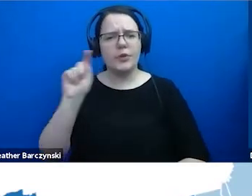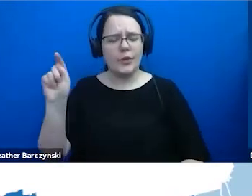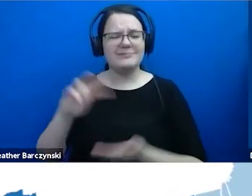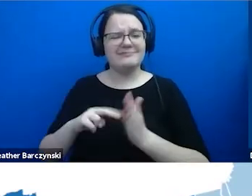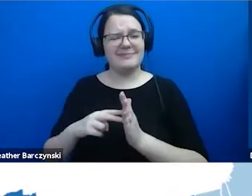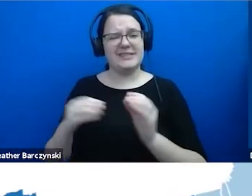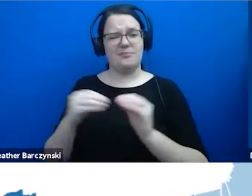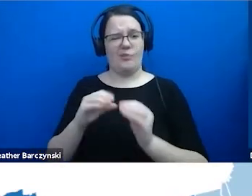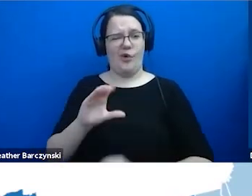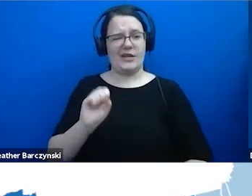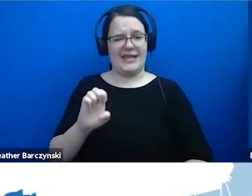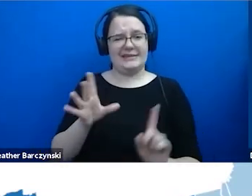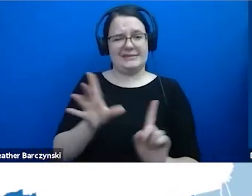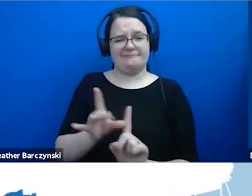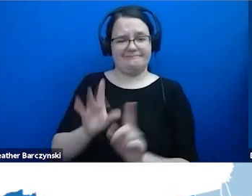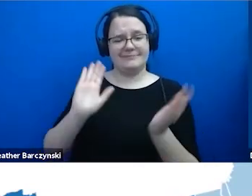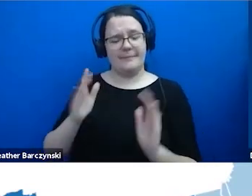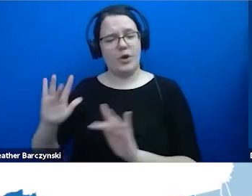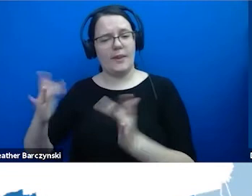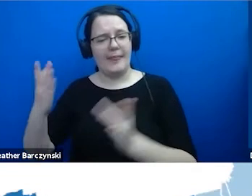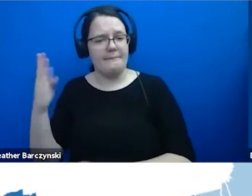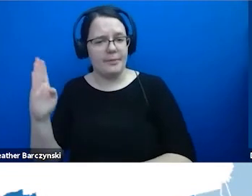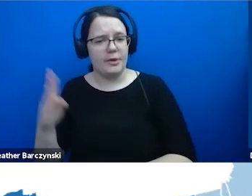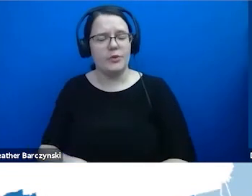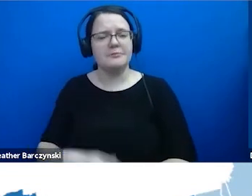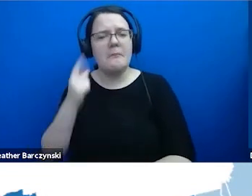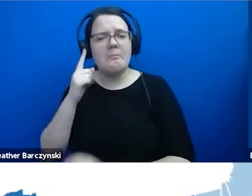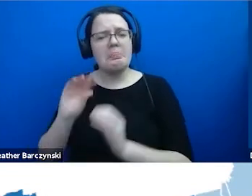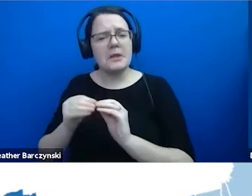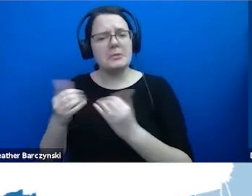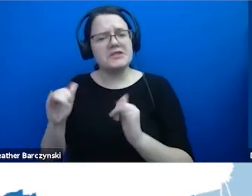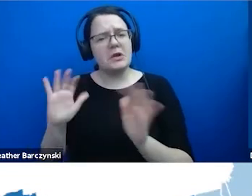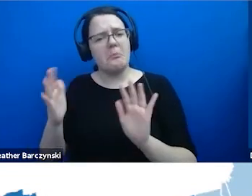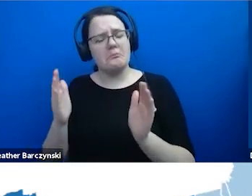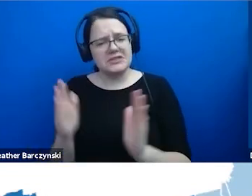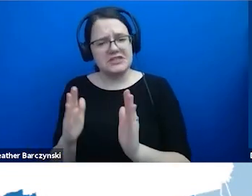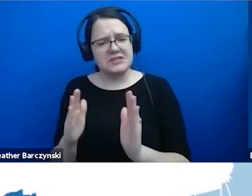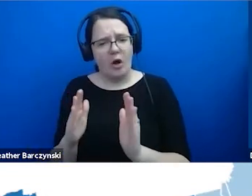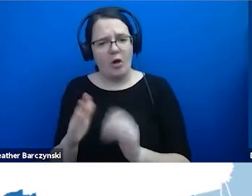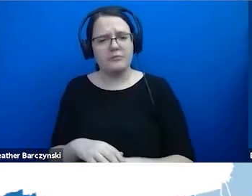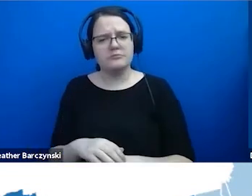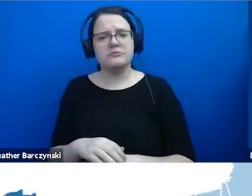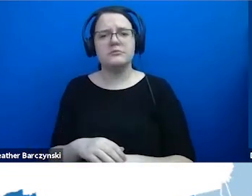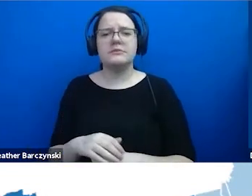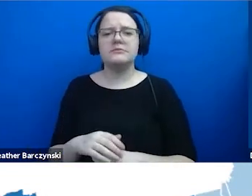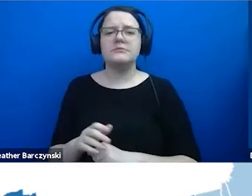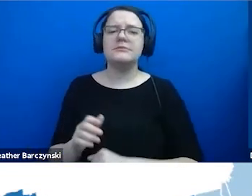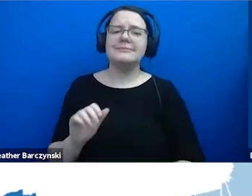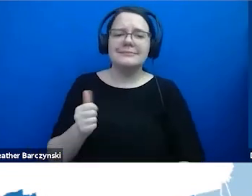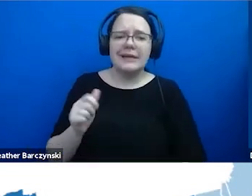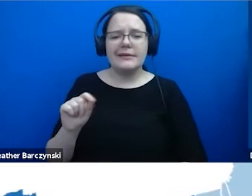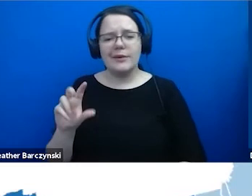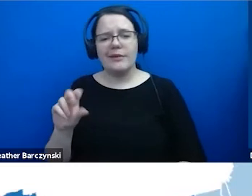lighter blue states but the numbers are still fairly small in the tens or single digits